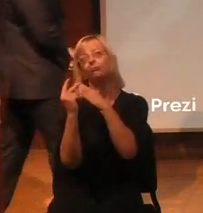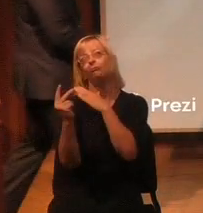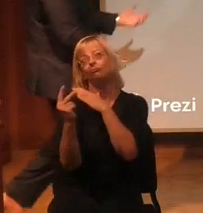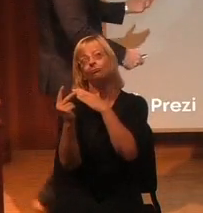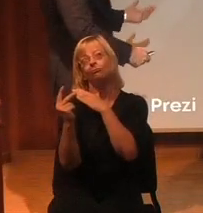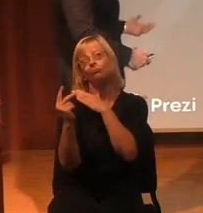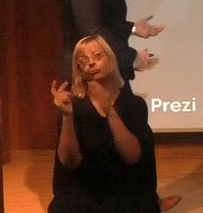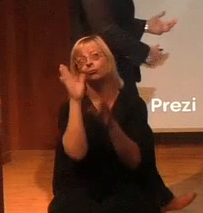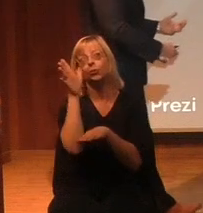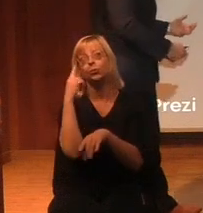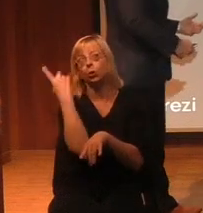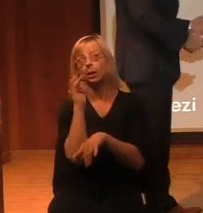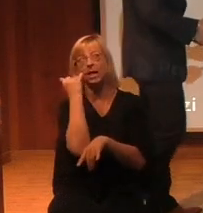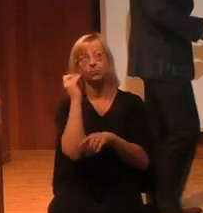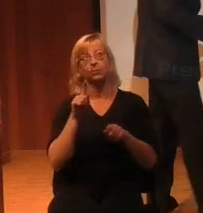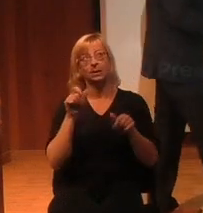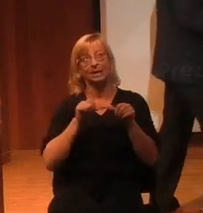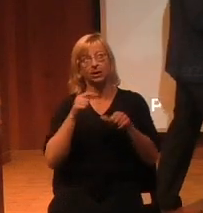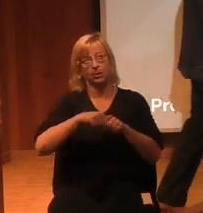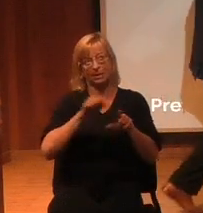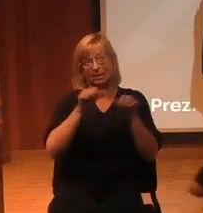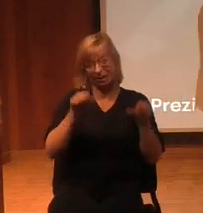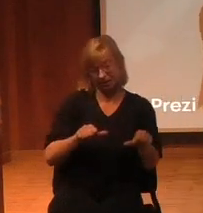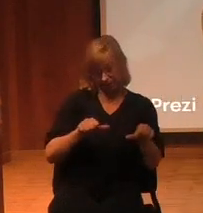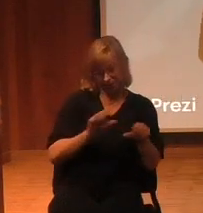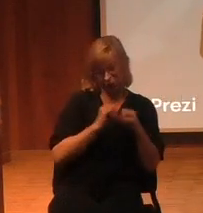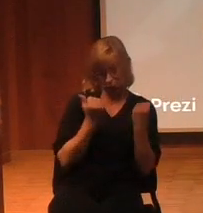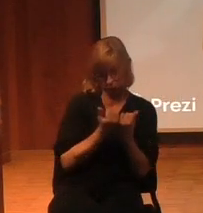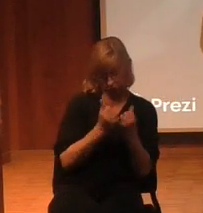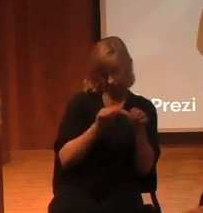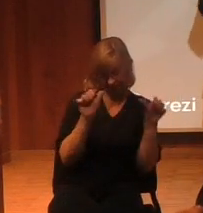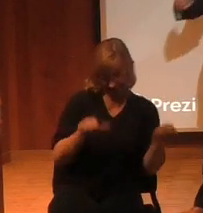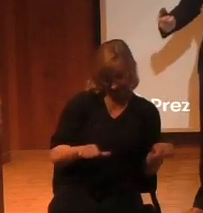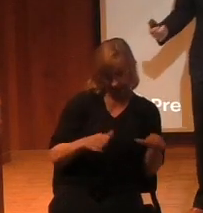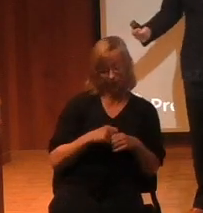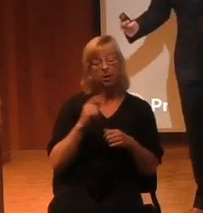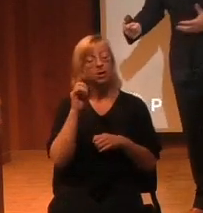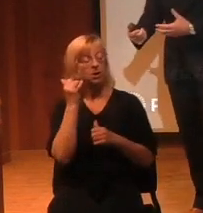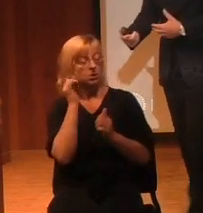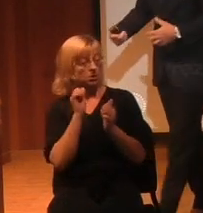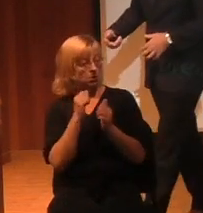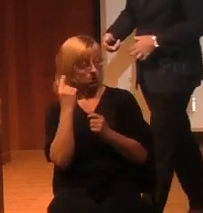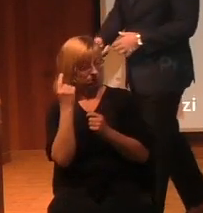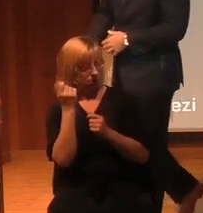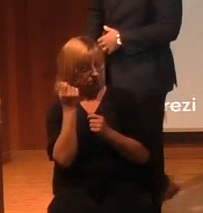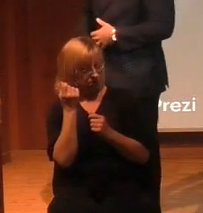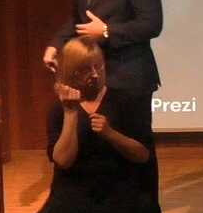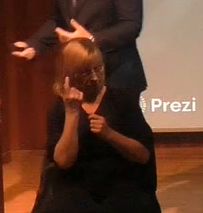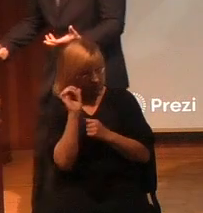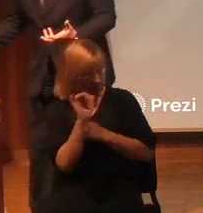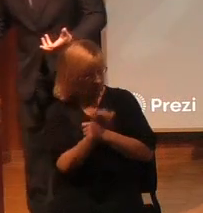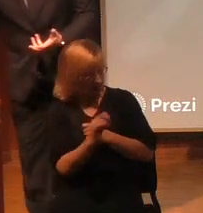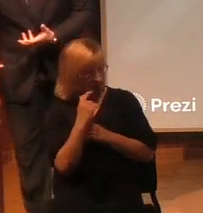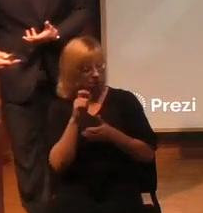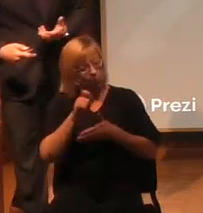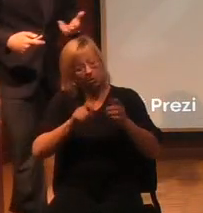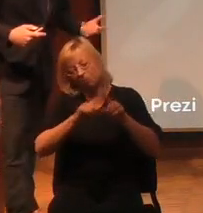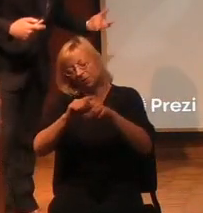With that in mind, we started a process of writing a lot of different time travel narratives. These time travel narratives fall